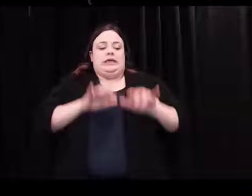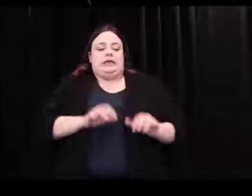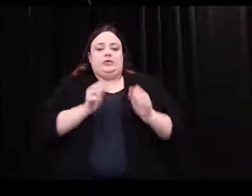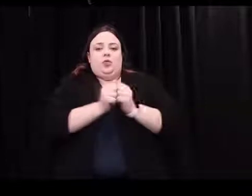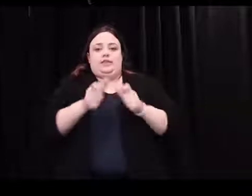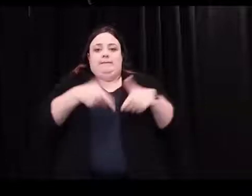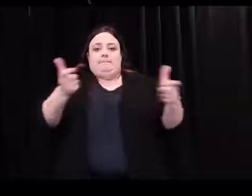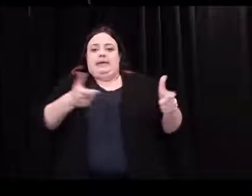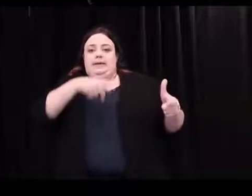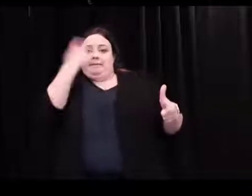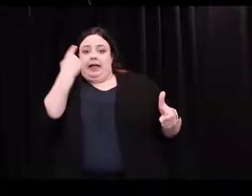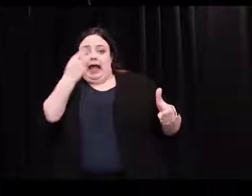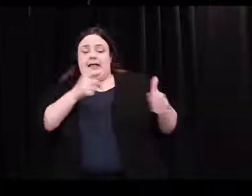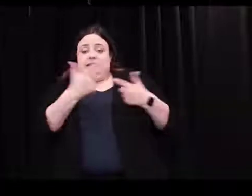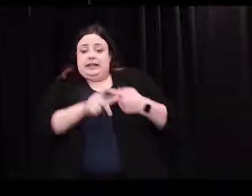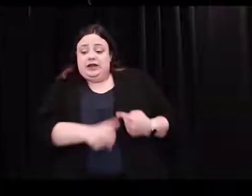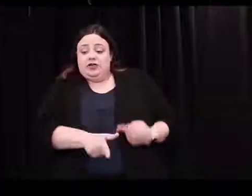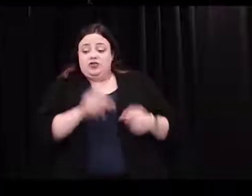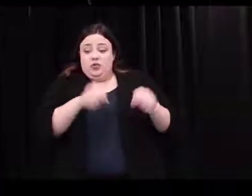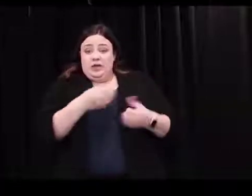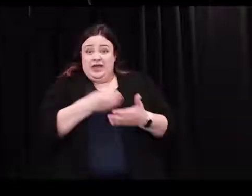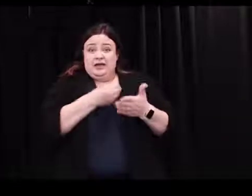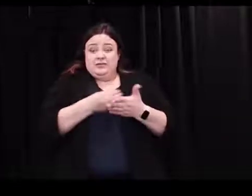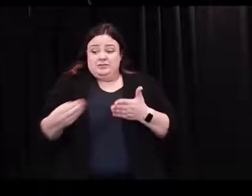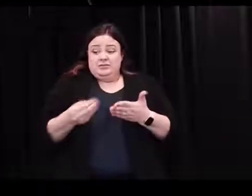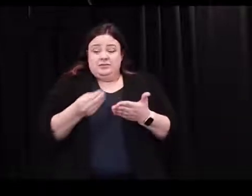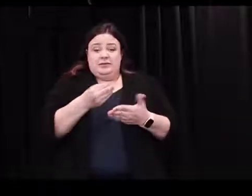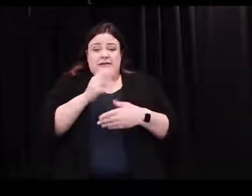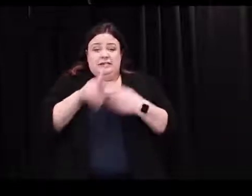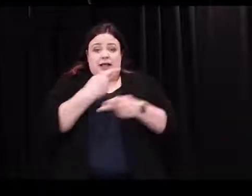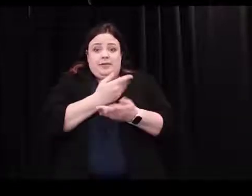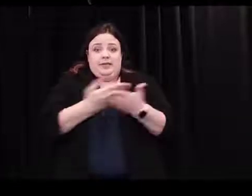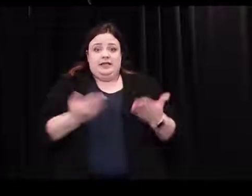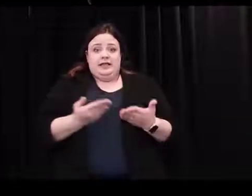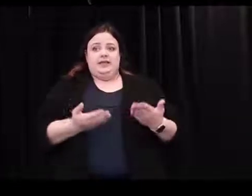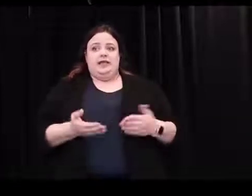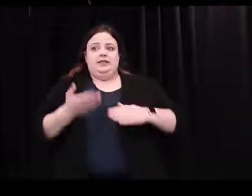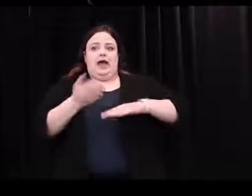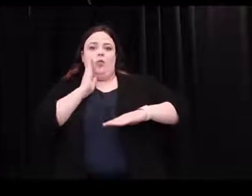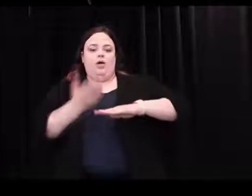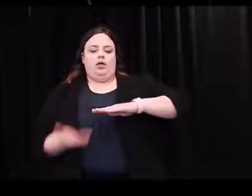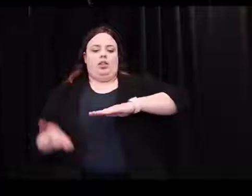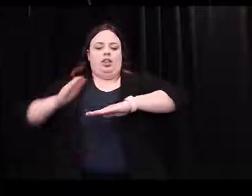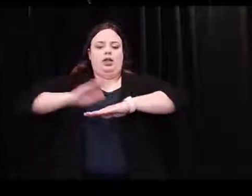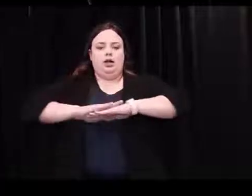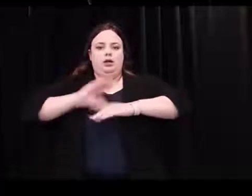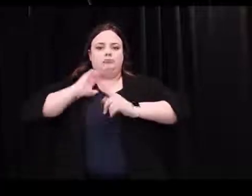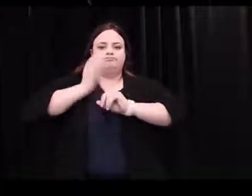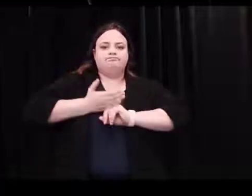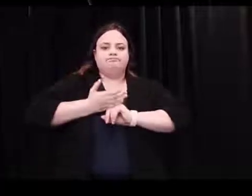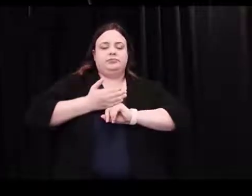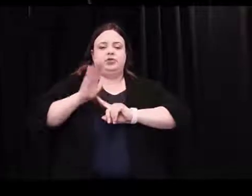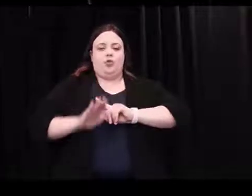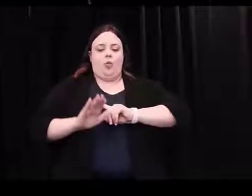You can even get those kind of things to overlay on top of your on top of your laptop. This is a